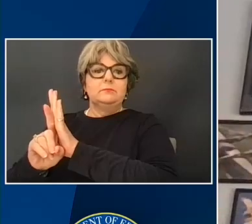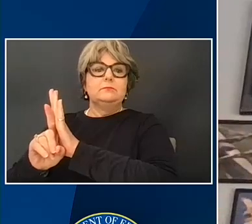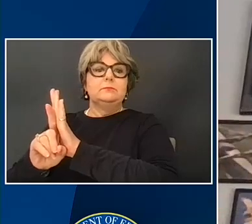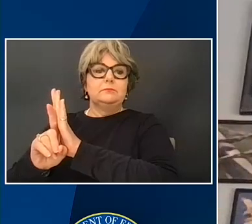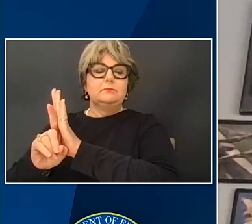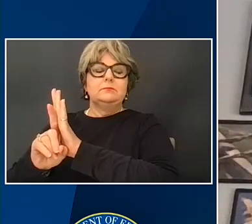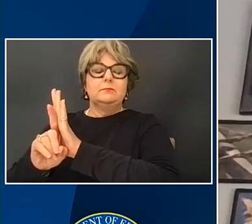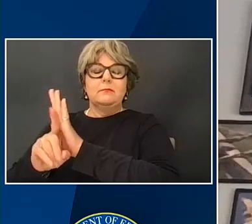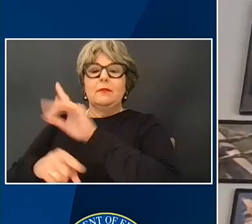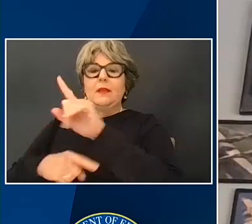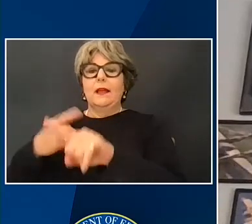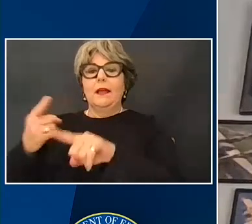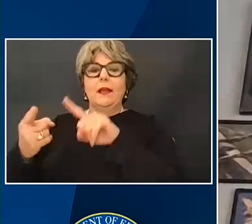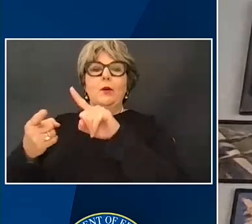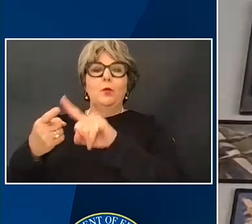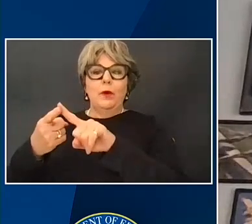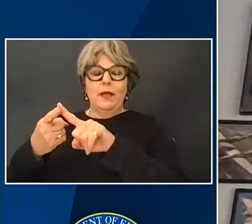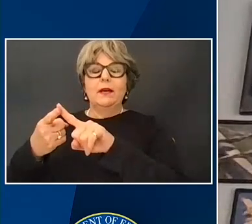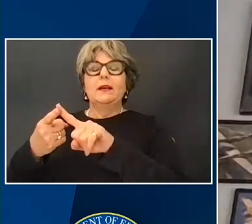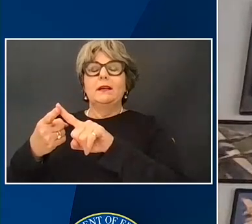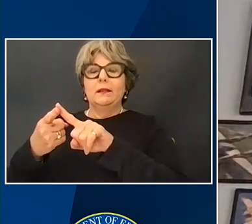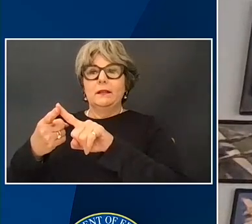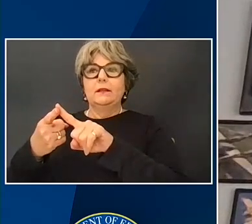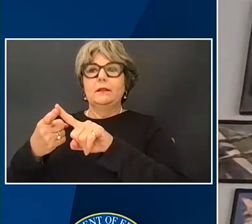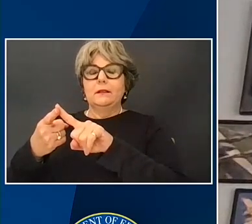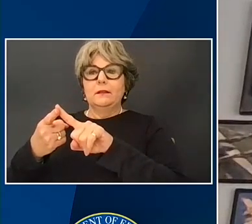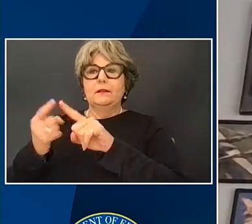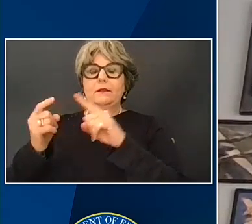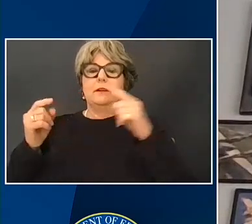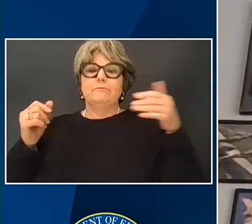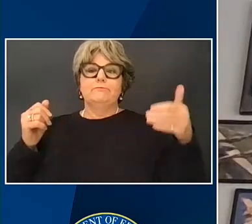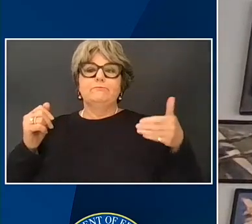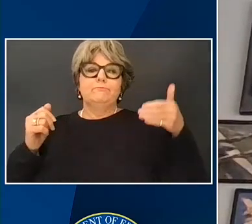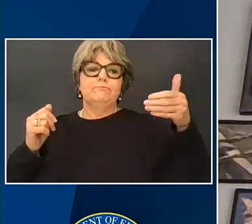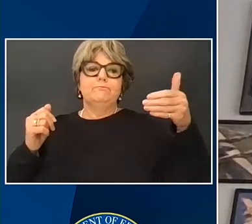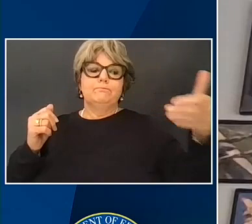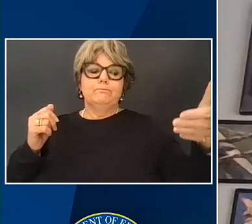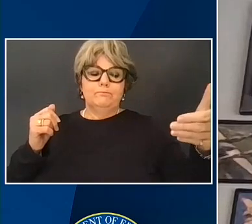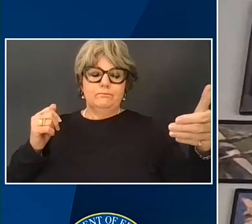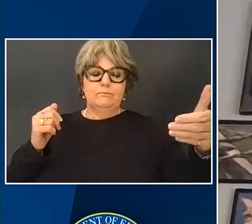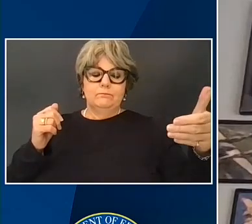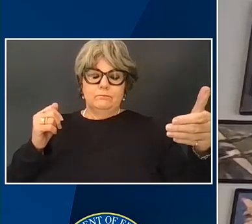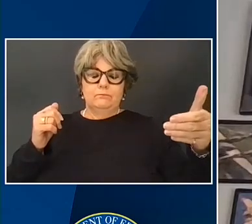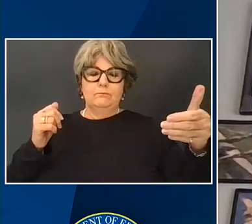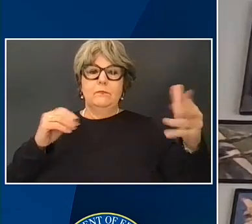have to review or the frequency that they have to review additional locations.